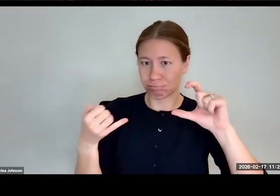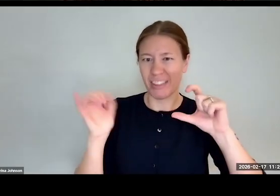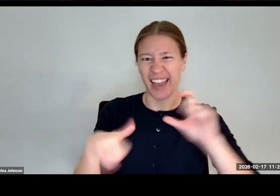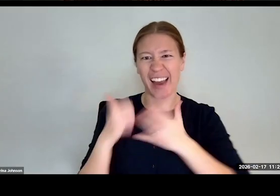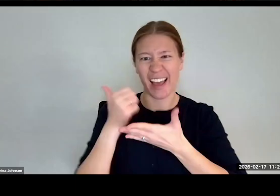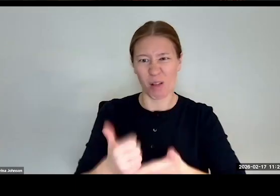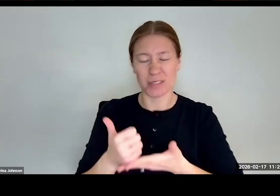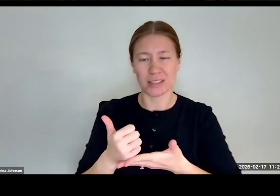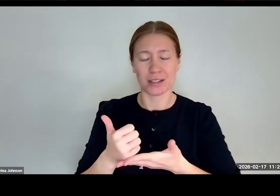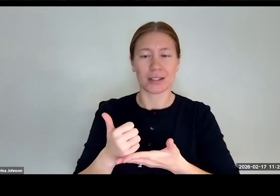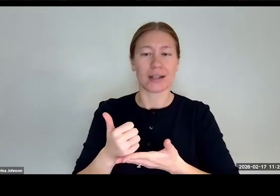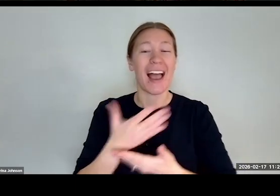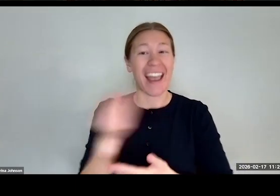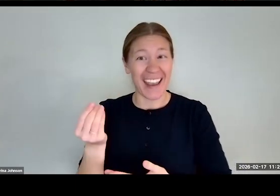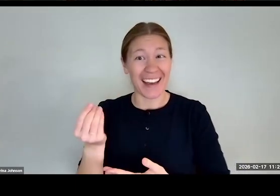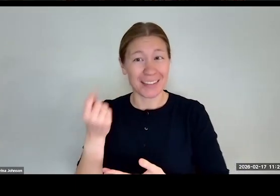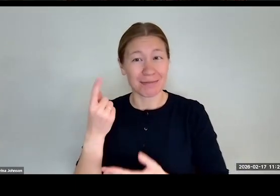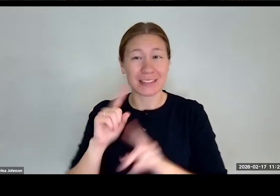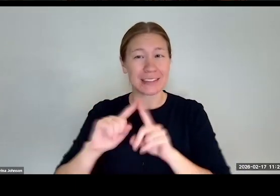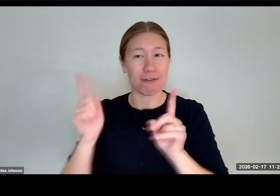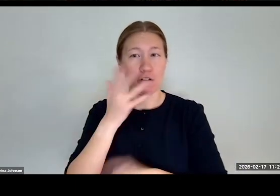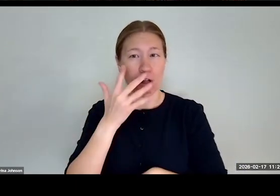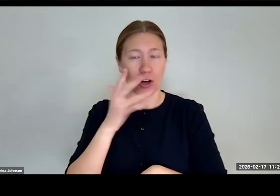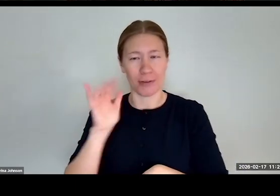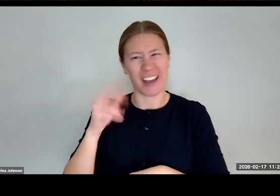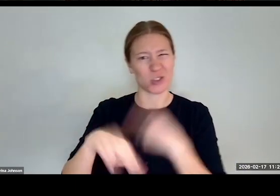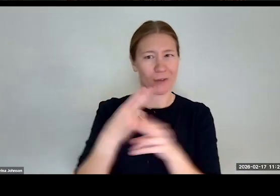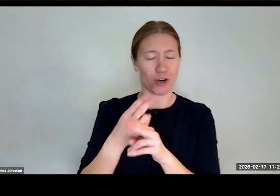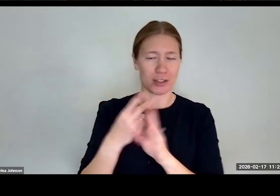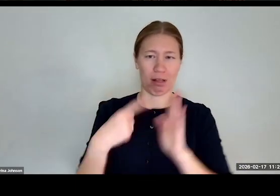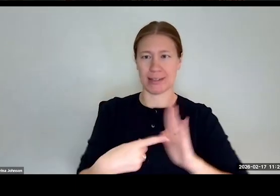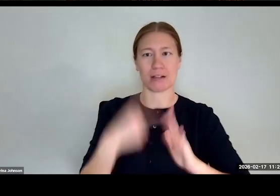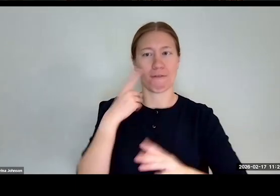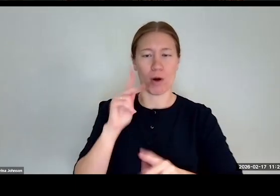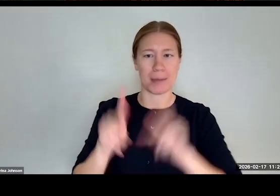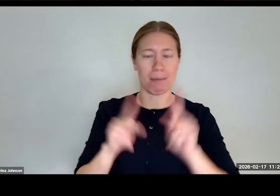and it is kind of the universal signal to people now that that is a hyperlink that you can engage with and click on.